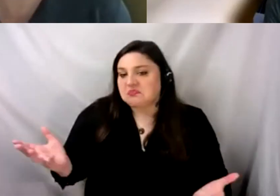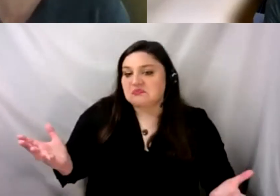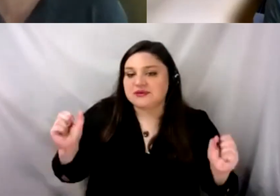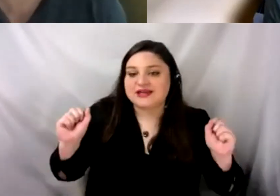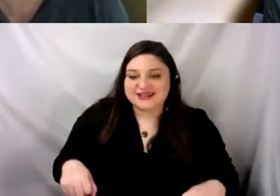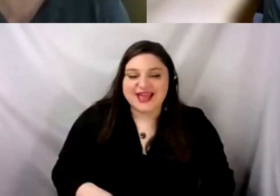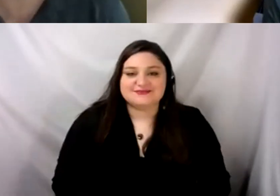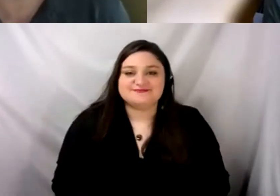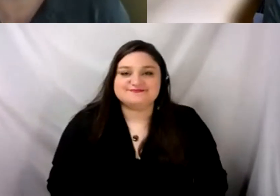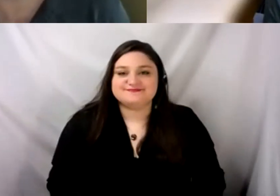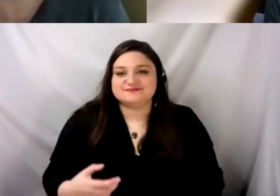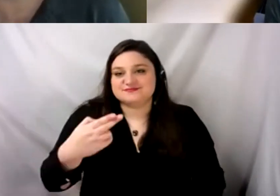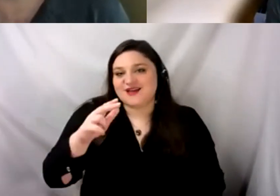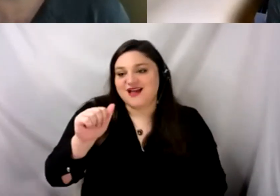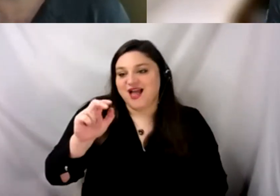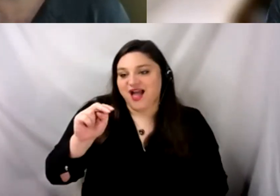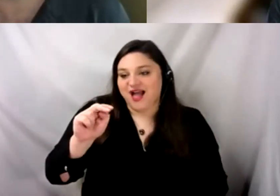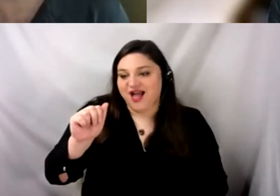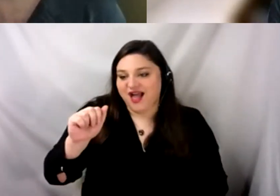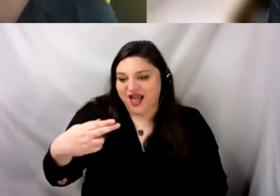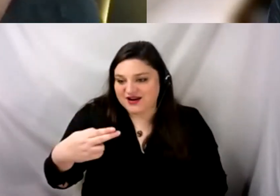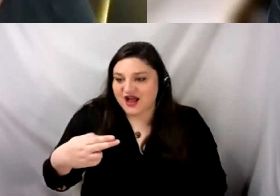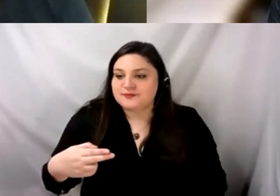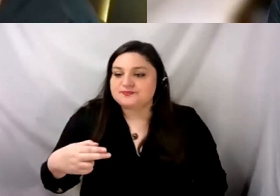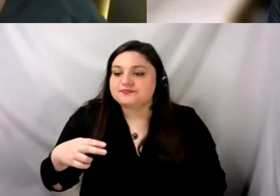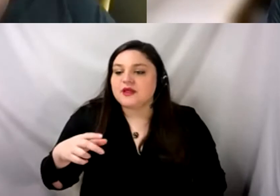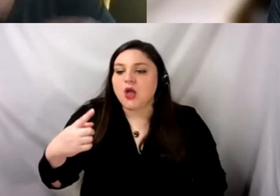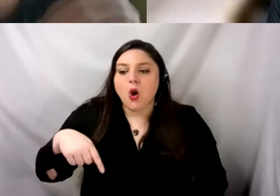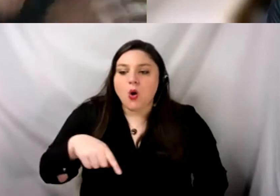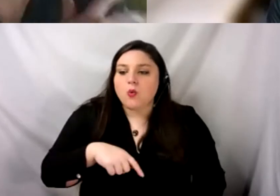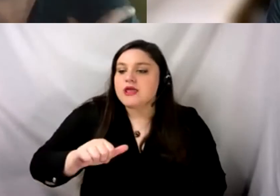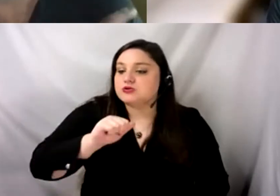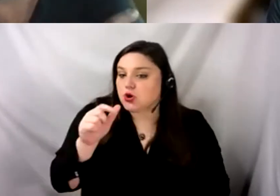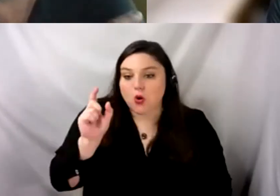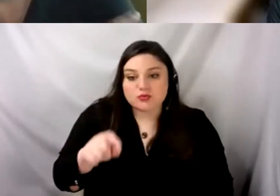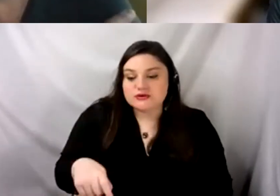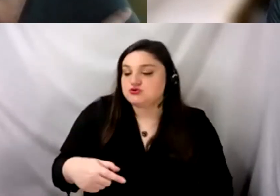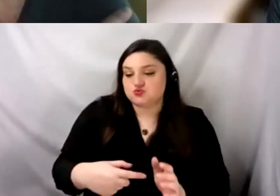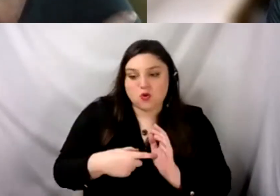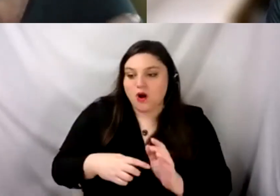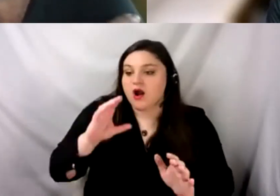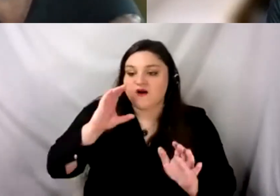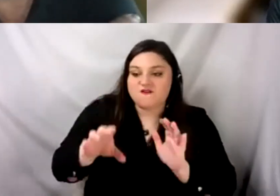Hannah: We don't need to require photo ID and a matching vaccination card . We don't need to write down names when